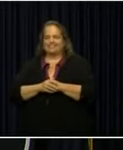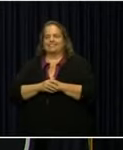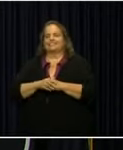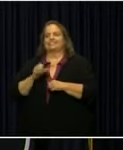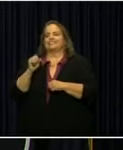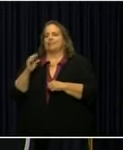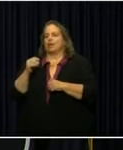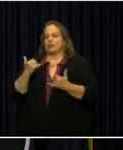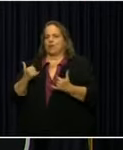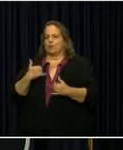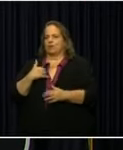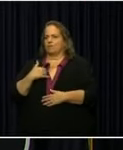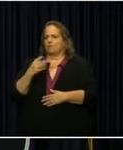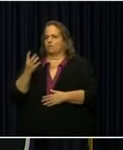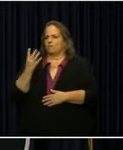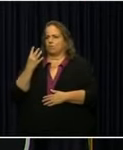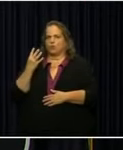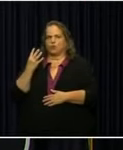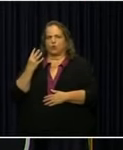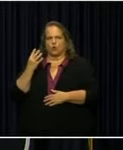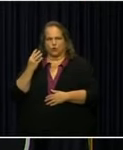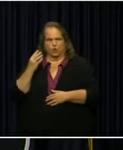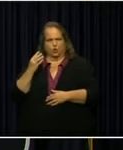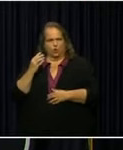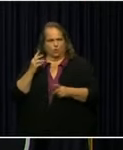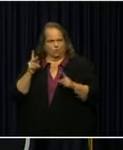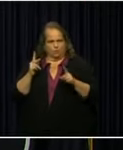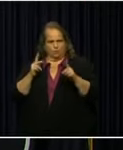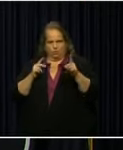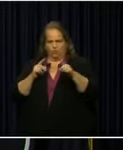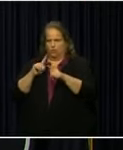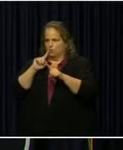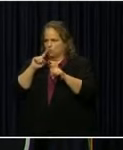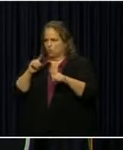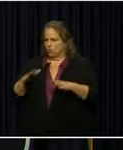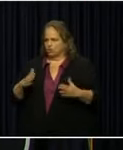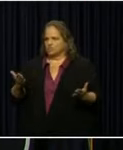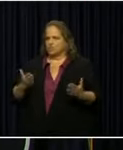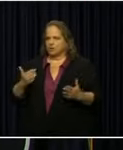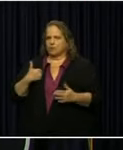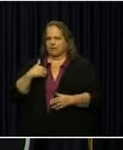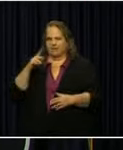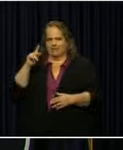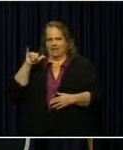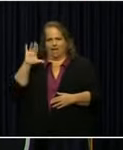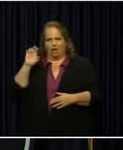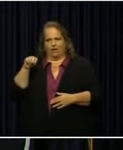THE TELEHEALTH. I DON'T WANT TO SAY EXPLOSION. WE HAVE SEEN REALLY, REALLY